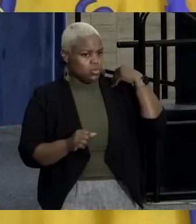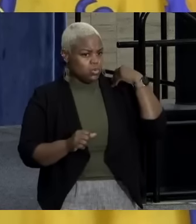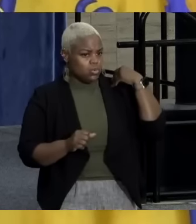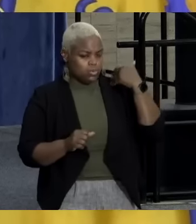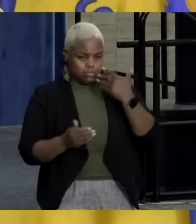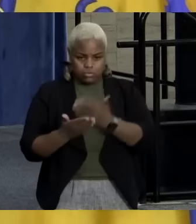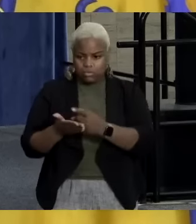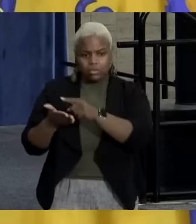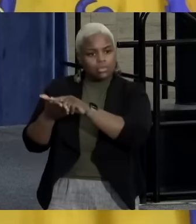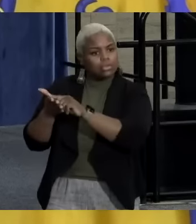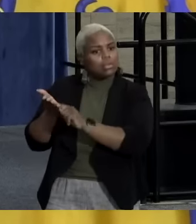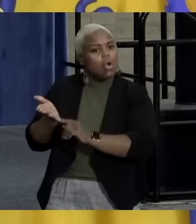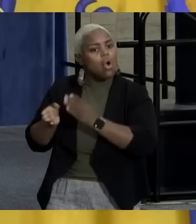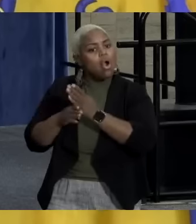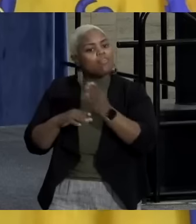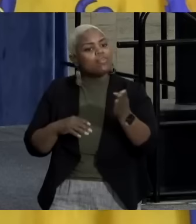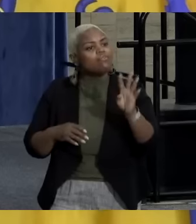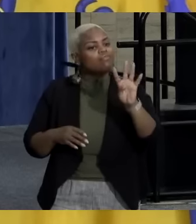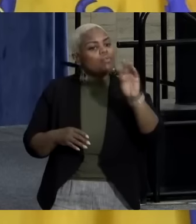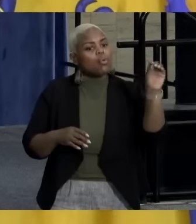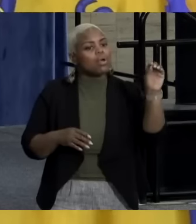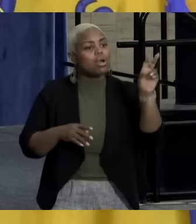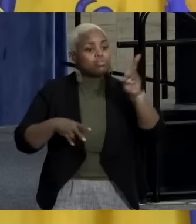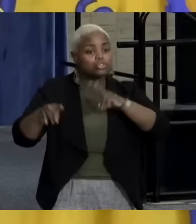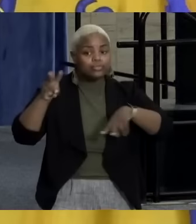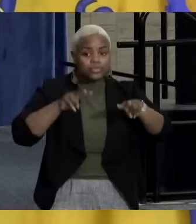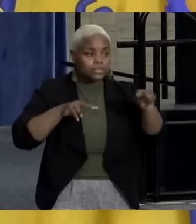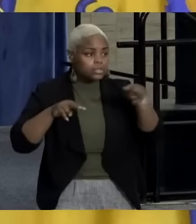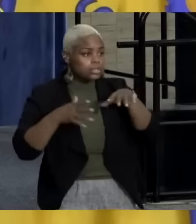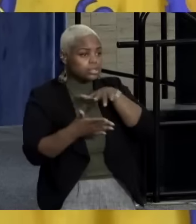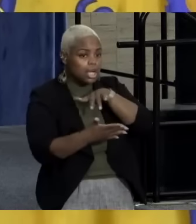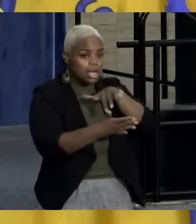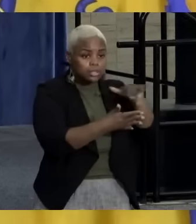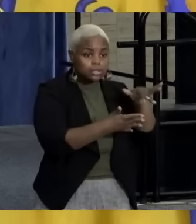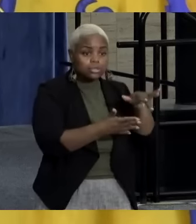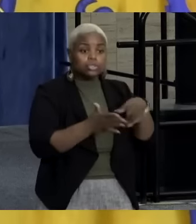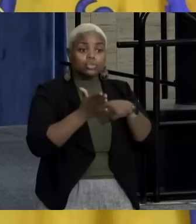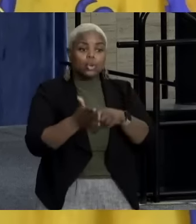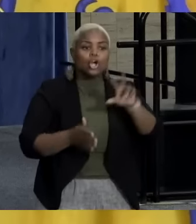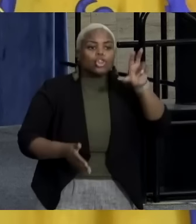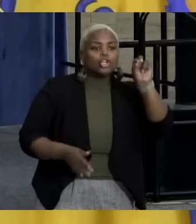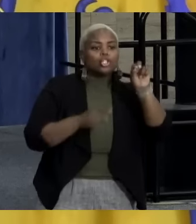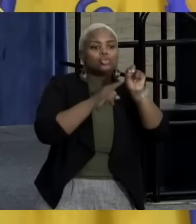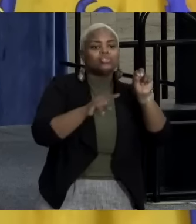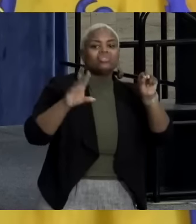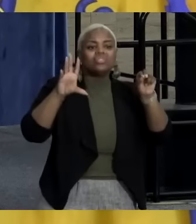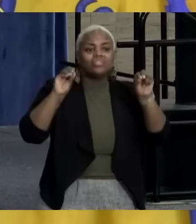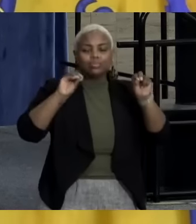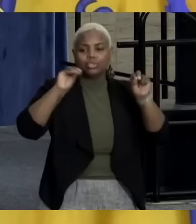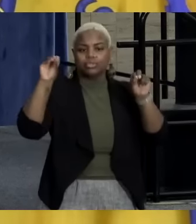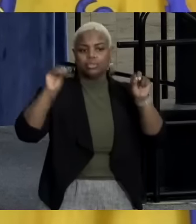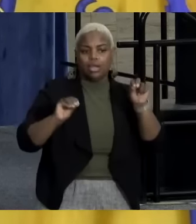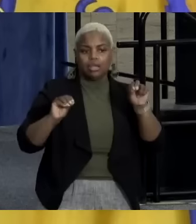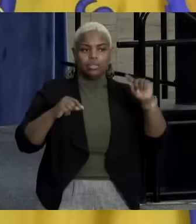observational studies show a consistent 30 to 50 percent reduction in coronary heart disease in HRT